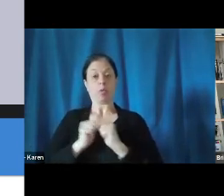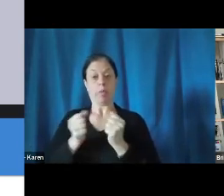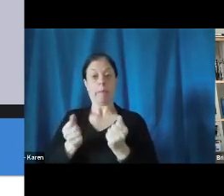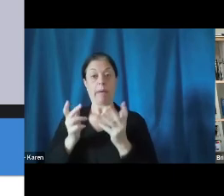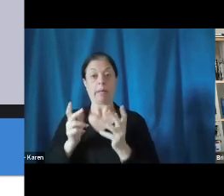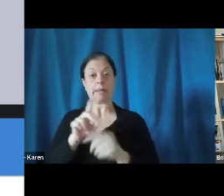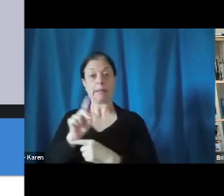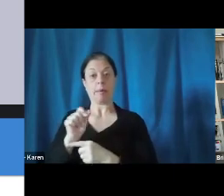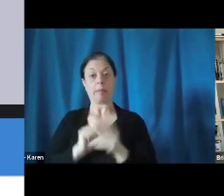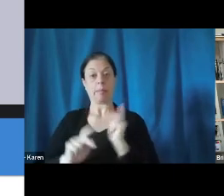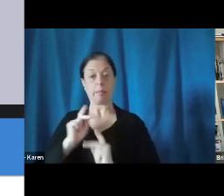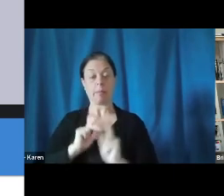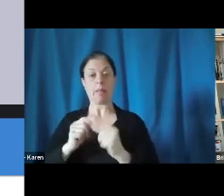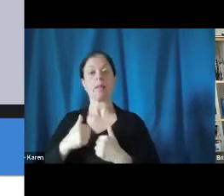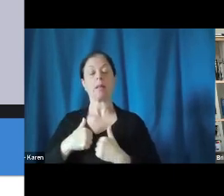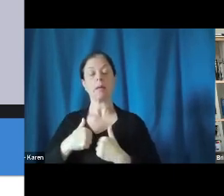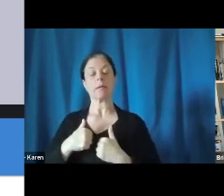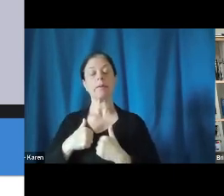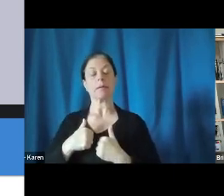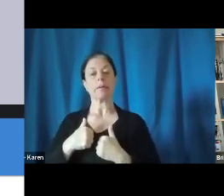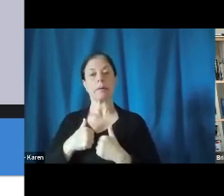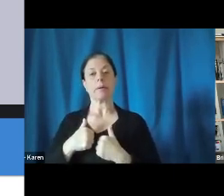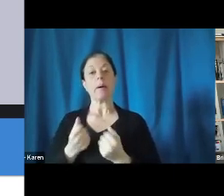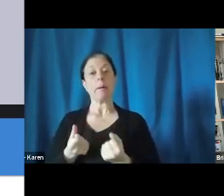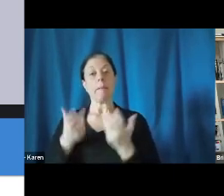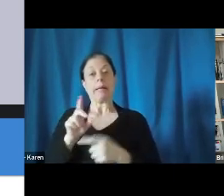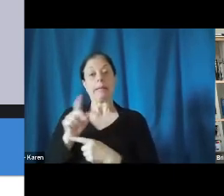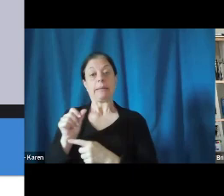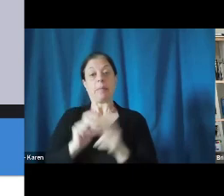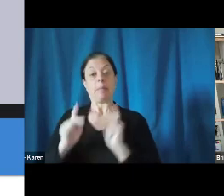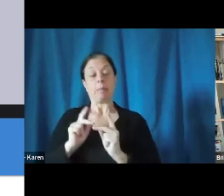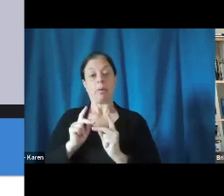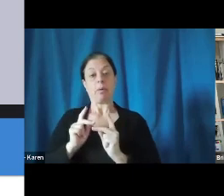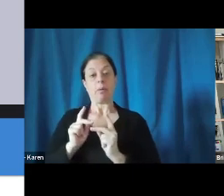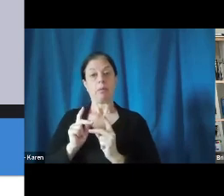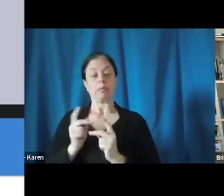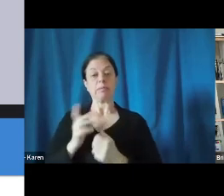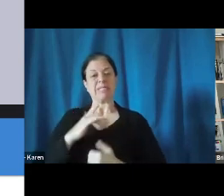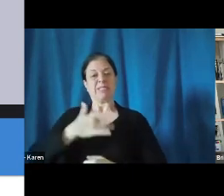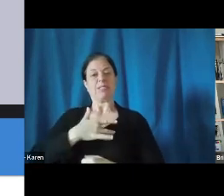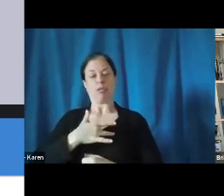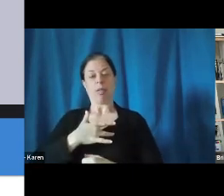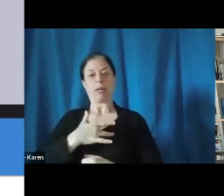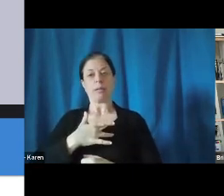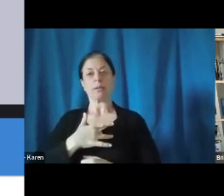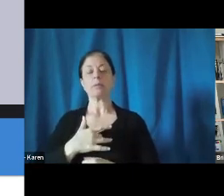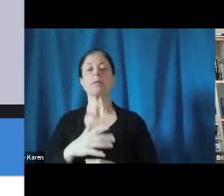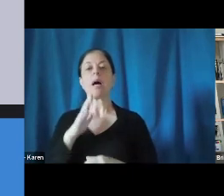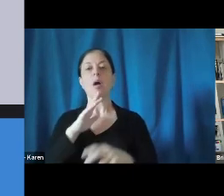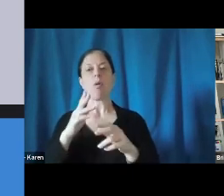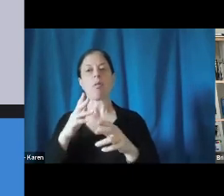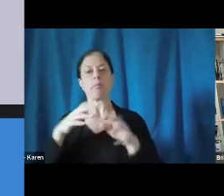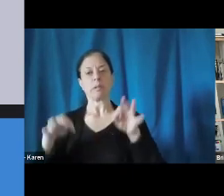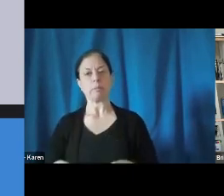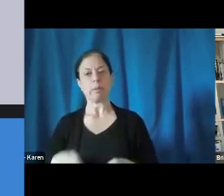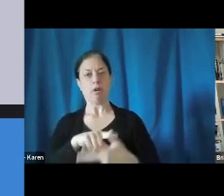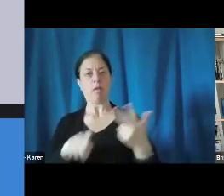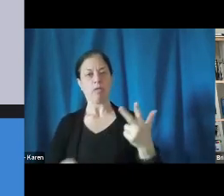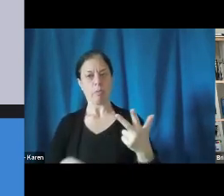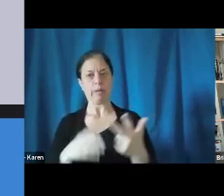internalized, and as a therapist who is disabled and who works with a lot of disabled people, it is something that many disabled people carry.